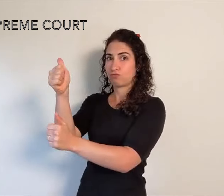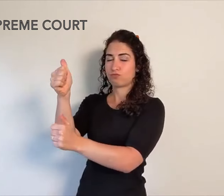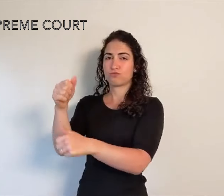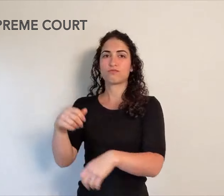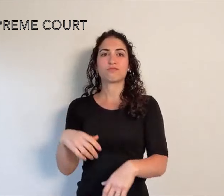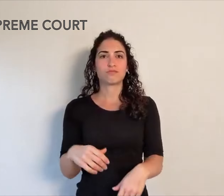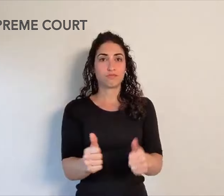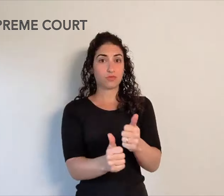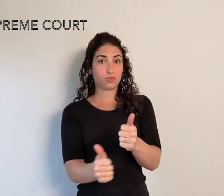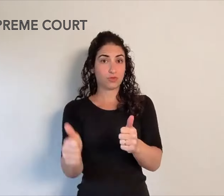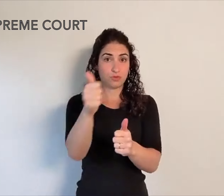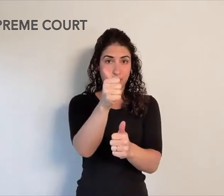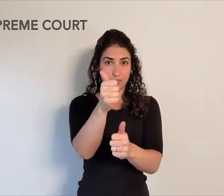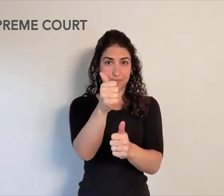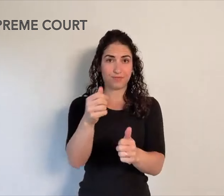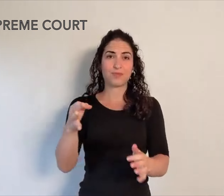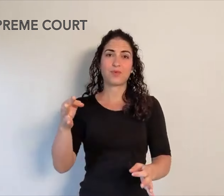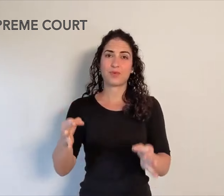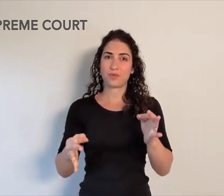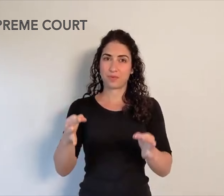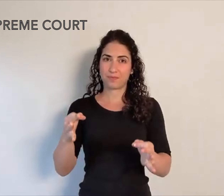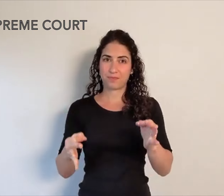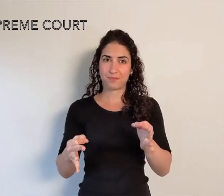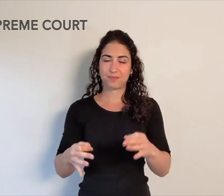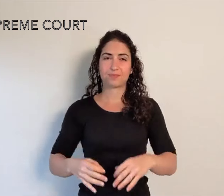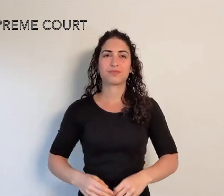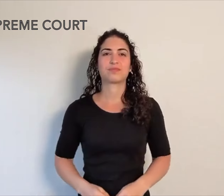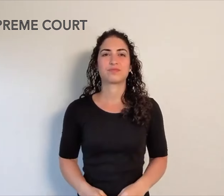SUPREME COURT